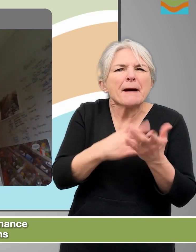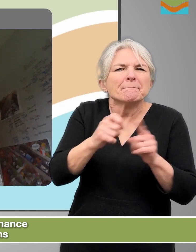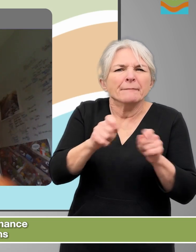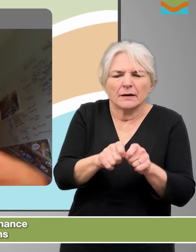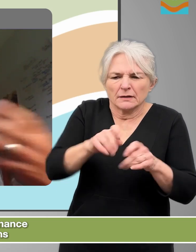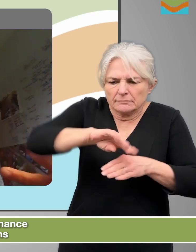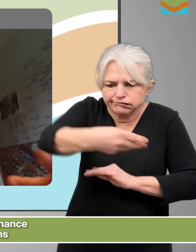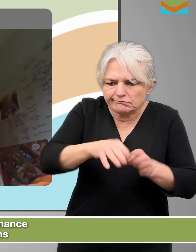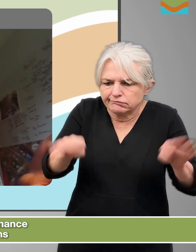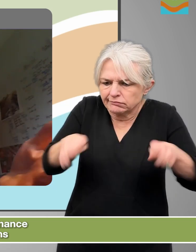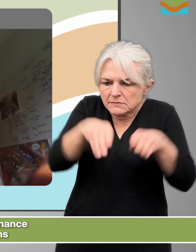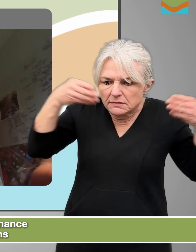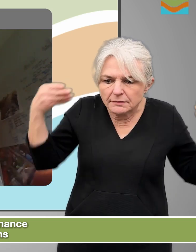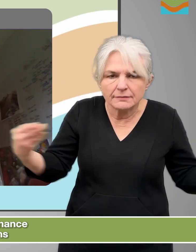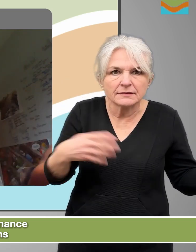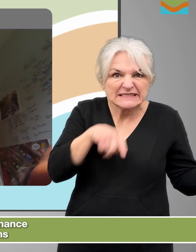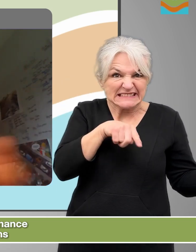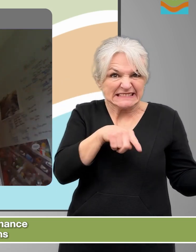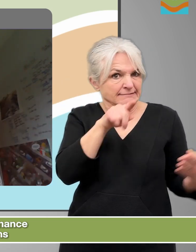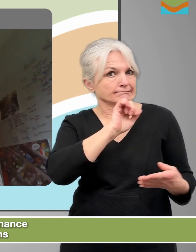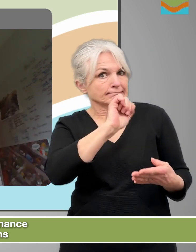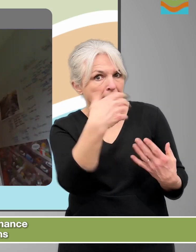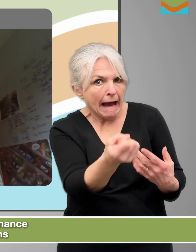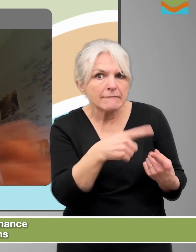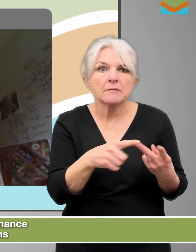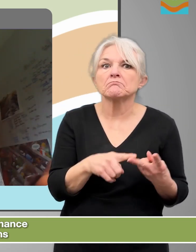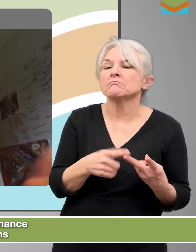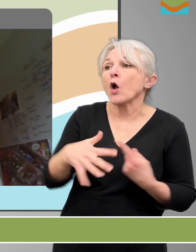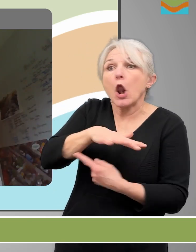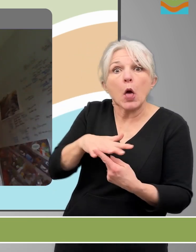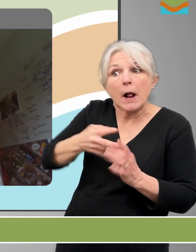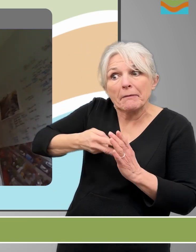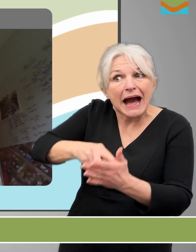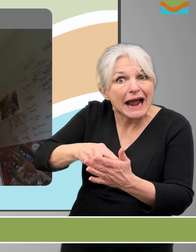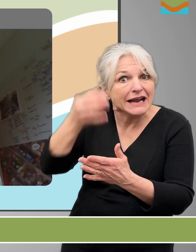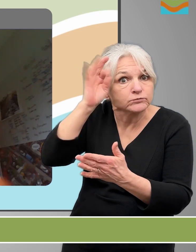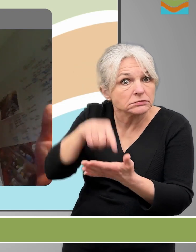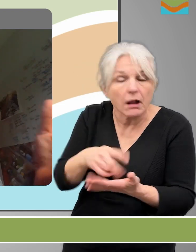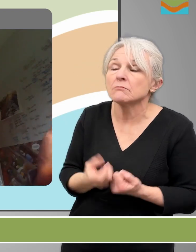But if we think of having ordinance survey maps or local plans or Google maps,